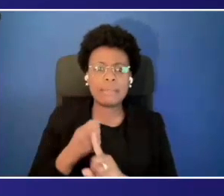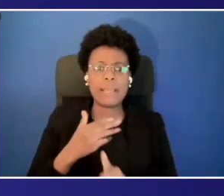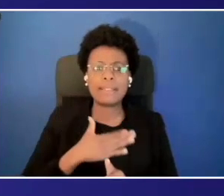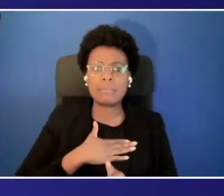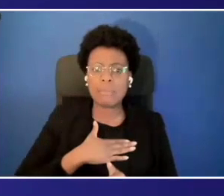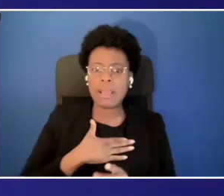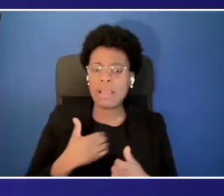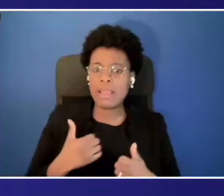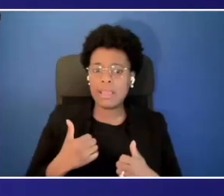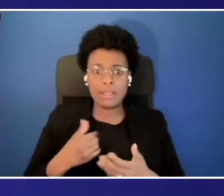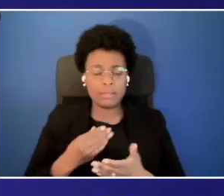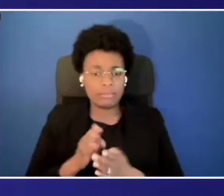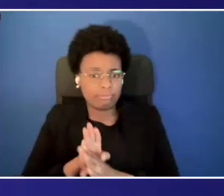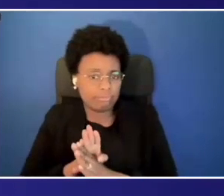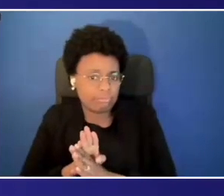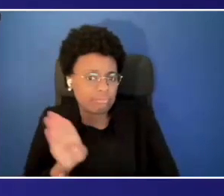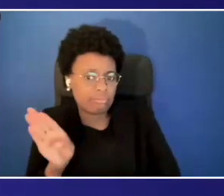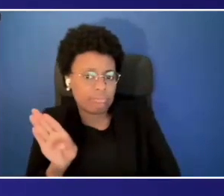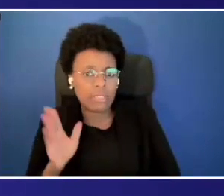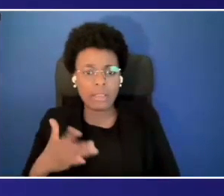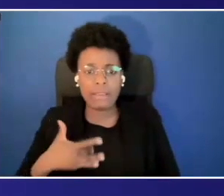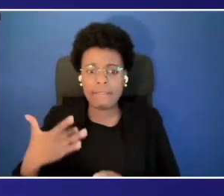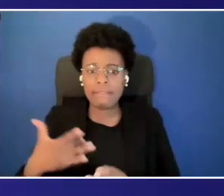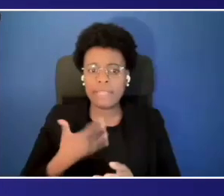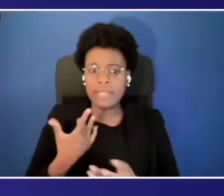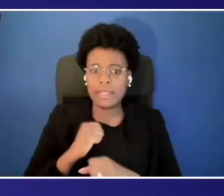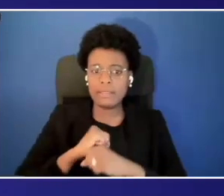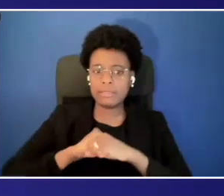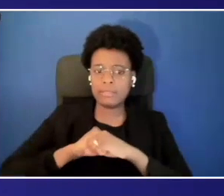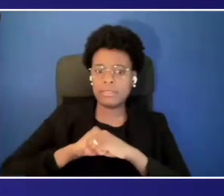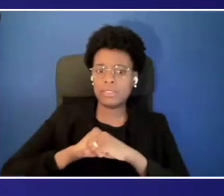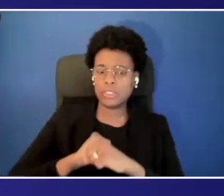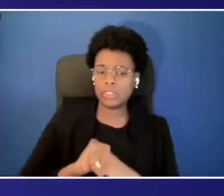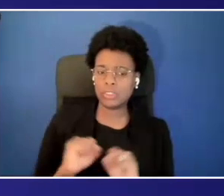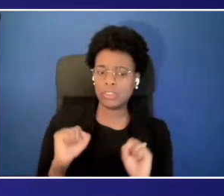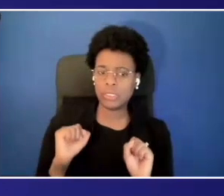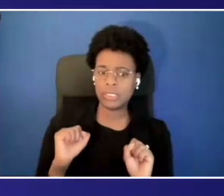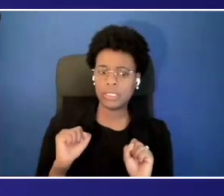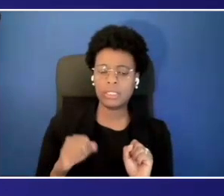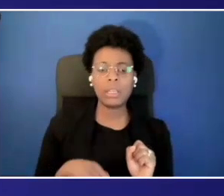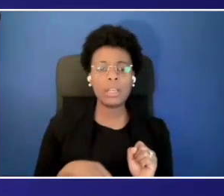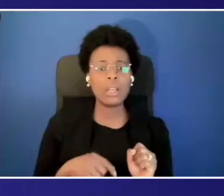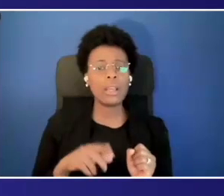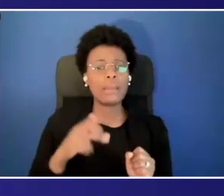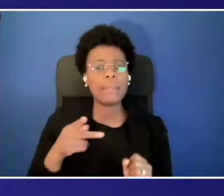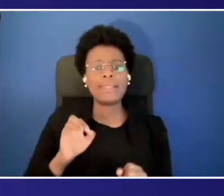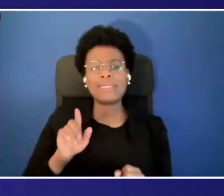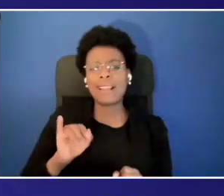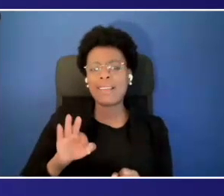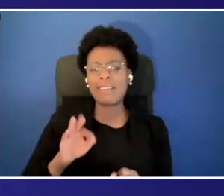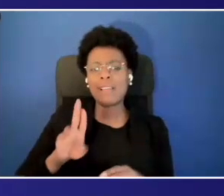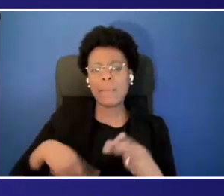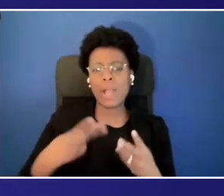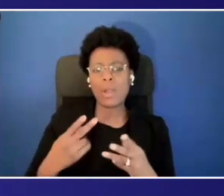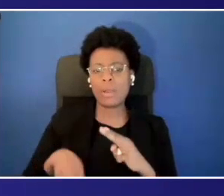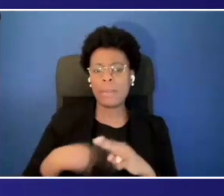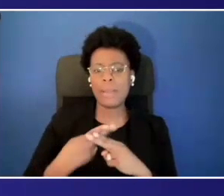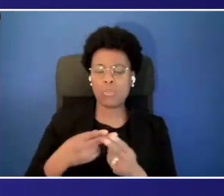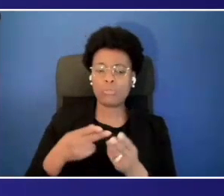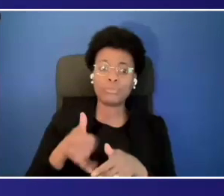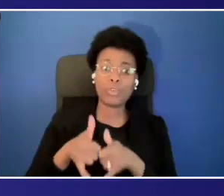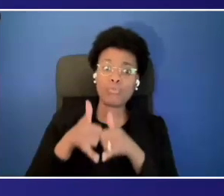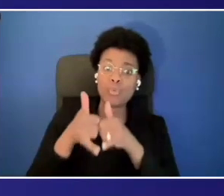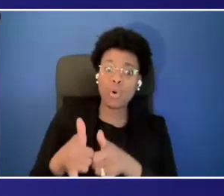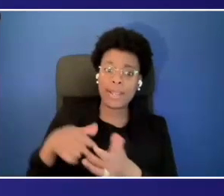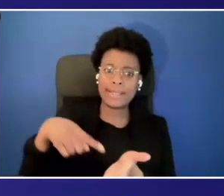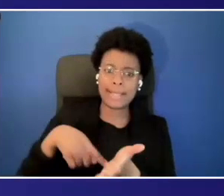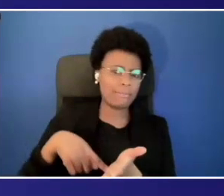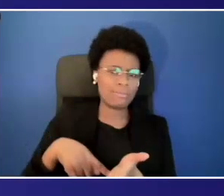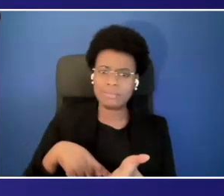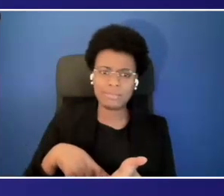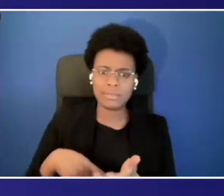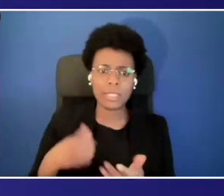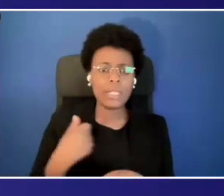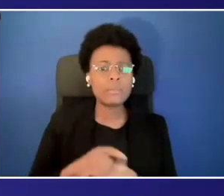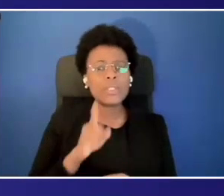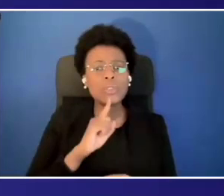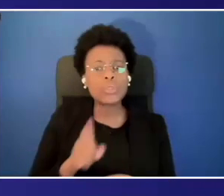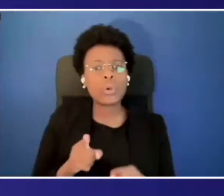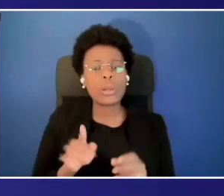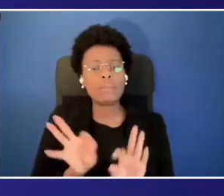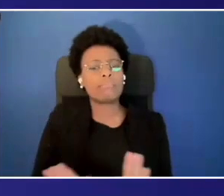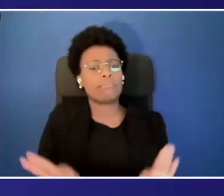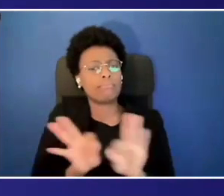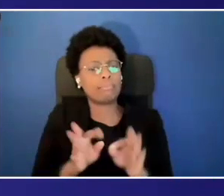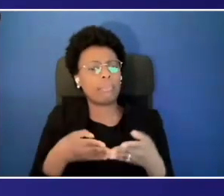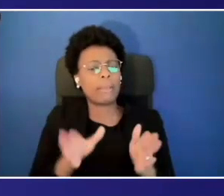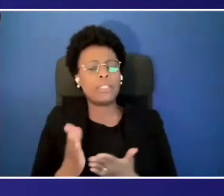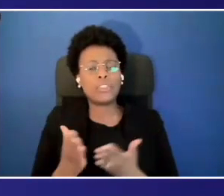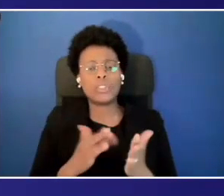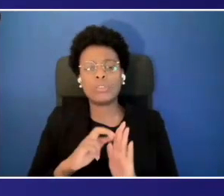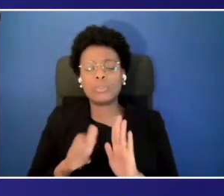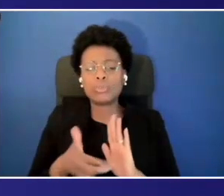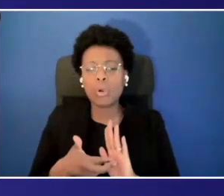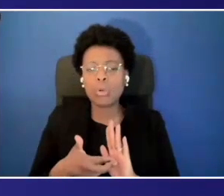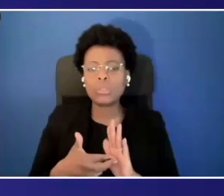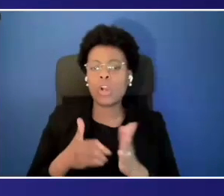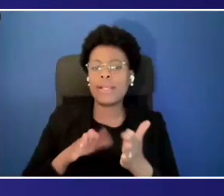Public student loan forgiveness is not about rewarding debt as some critics could say. It's about ensuring that critical public service roles remain accessible to those who can't afford to take on low-paying jobs.